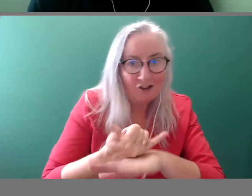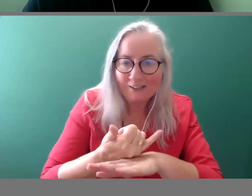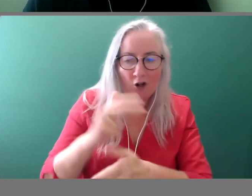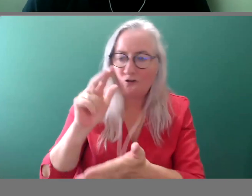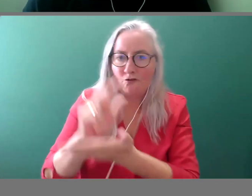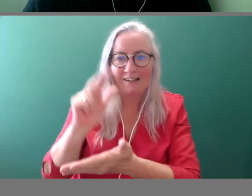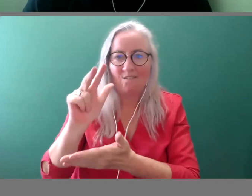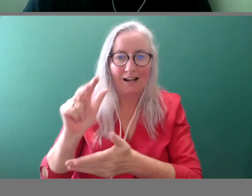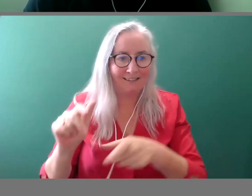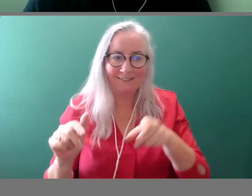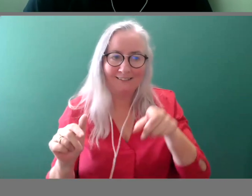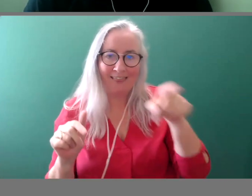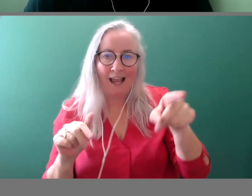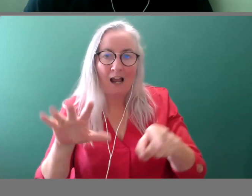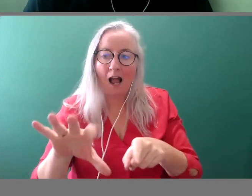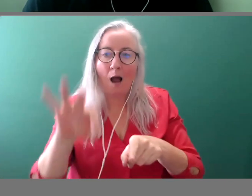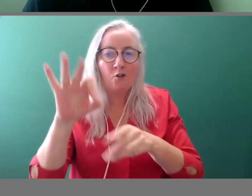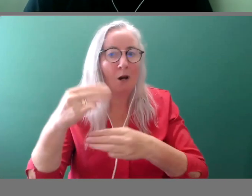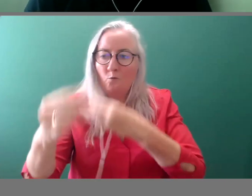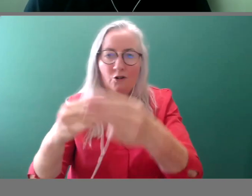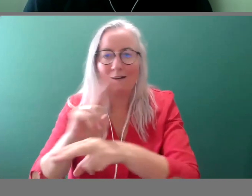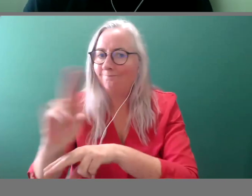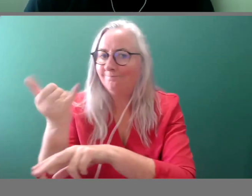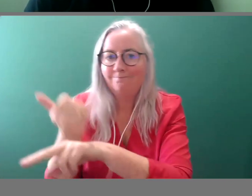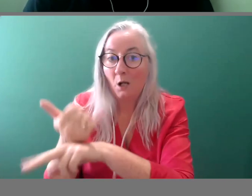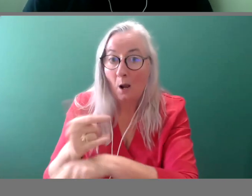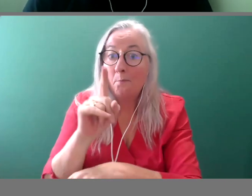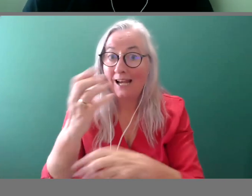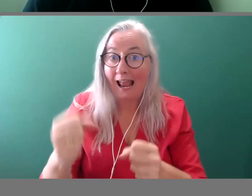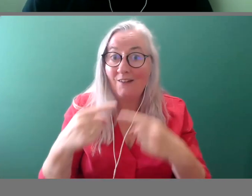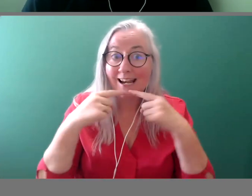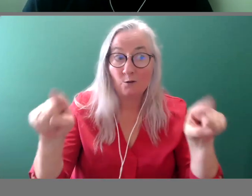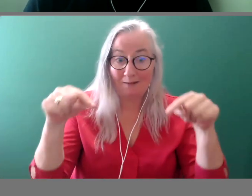that optional protocol but there was an announcement just this year an inter